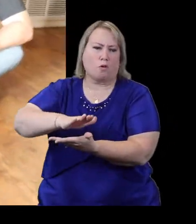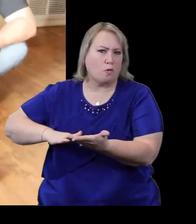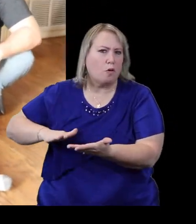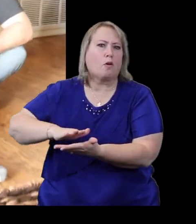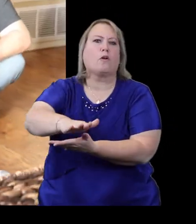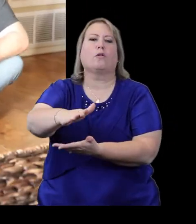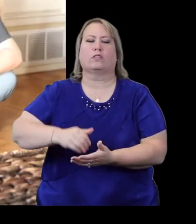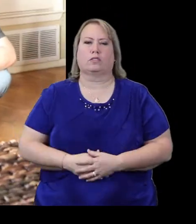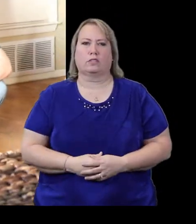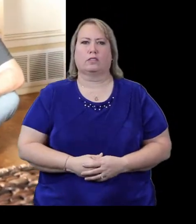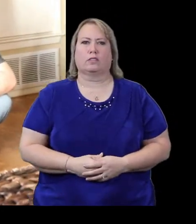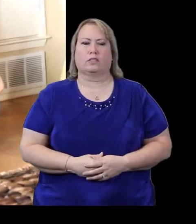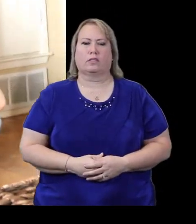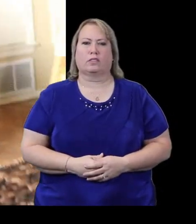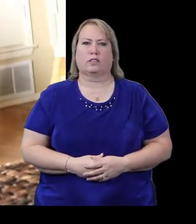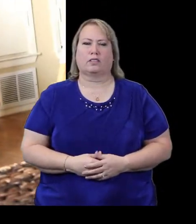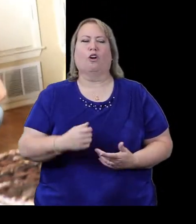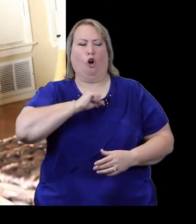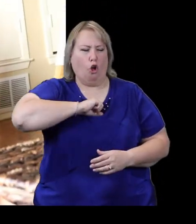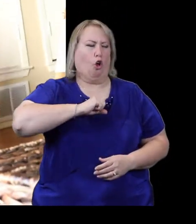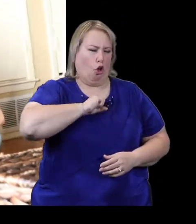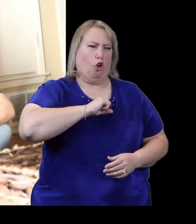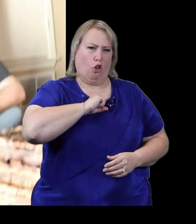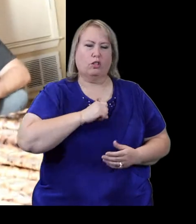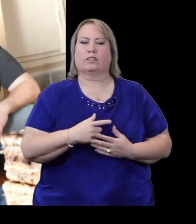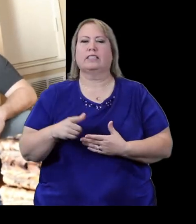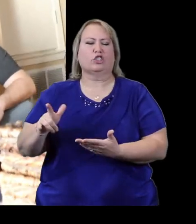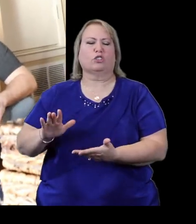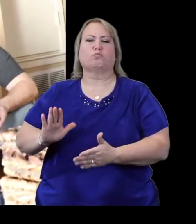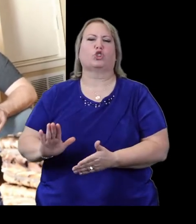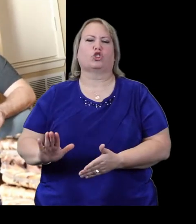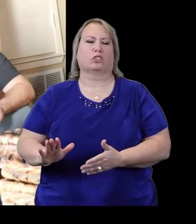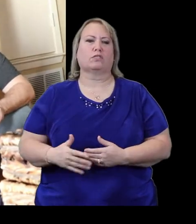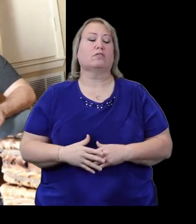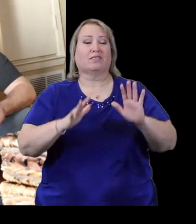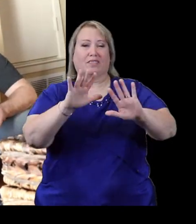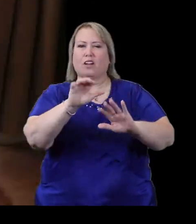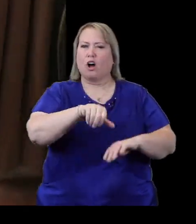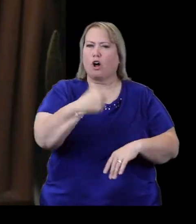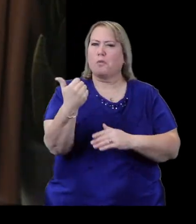Roll. And then he just pushes. Pushes and rolls. The other morning I was getting that cap and pushing